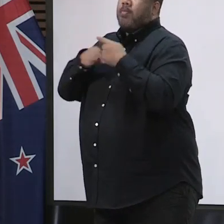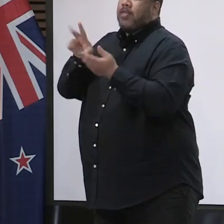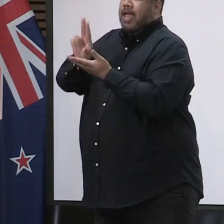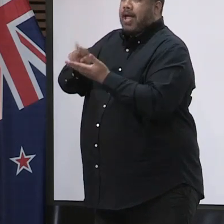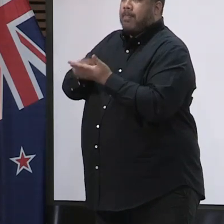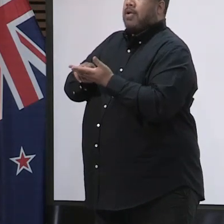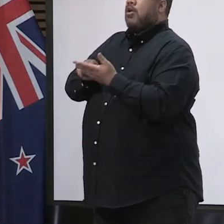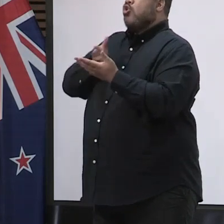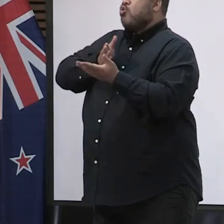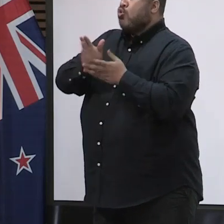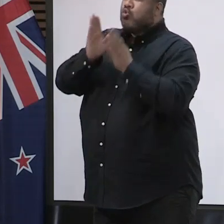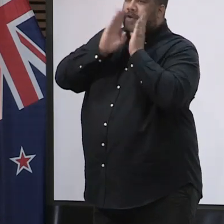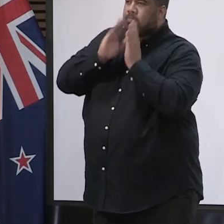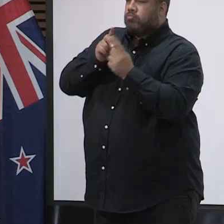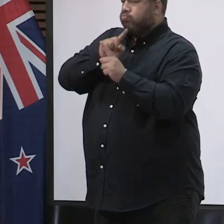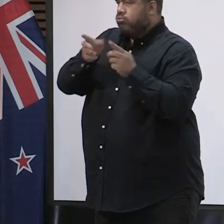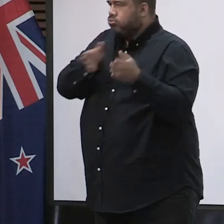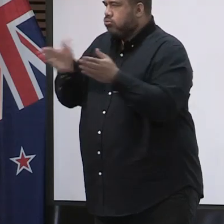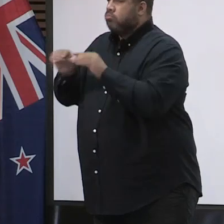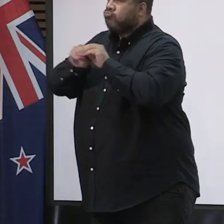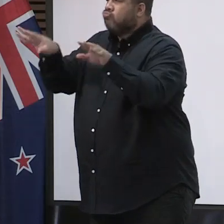making sure there's good